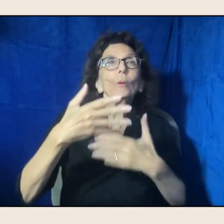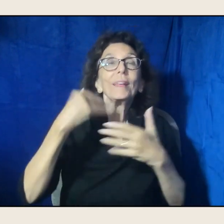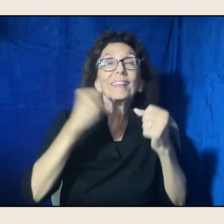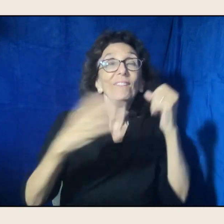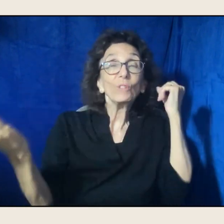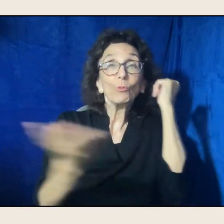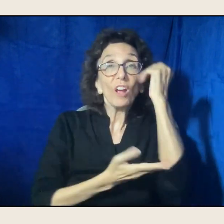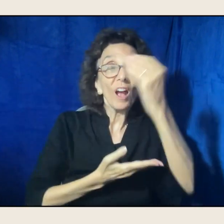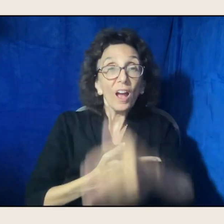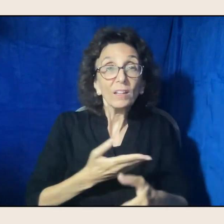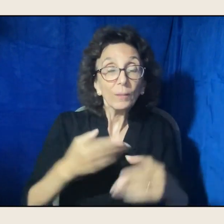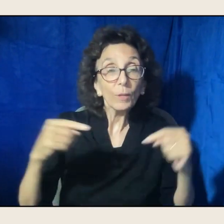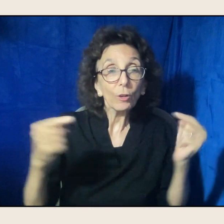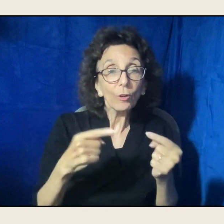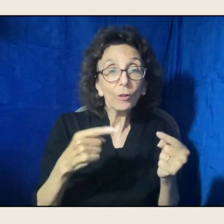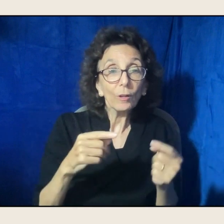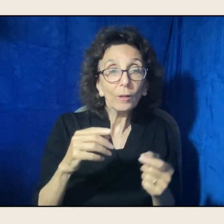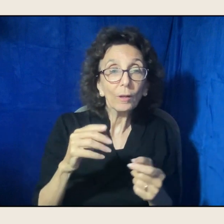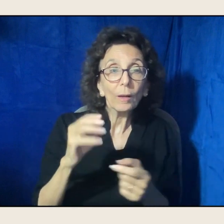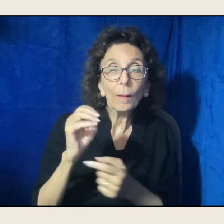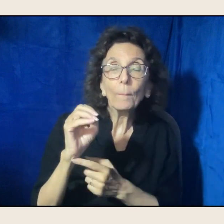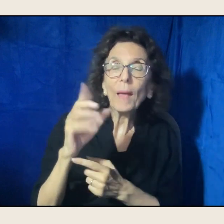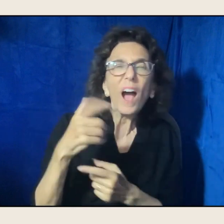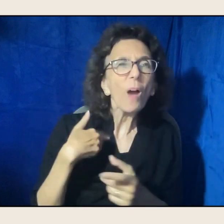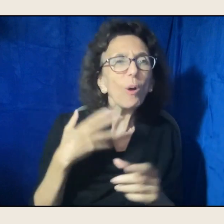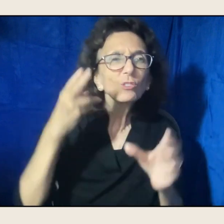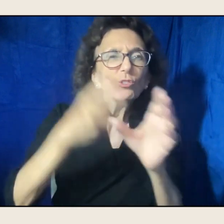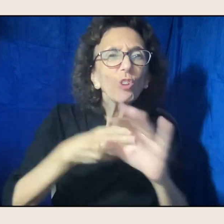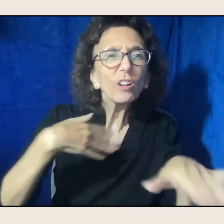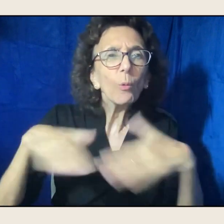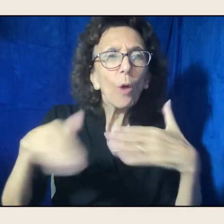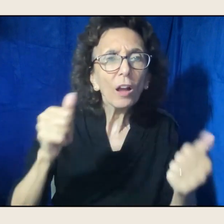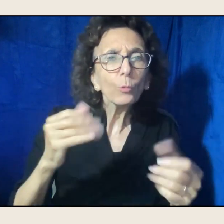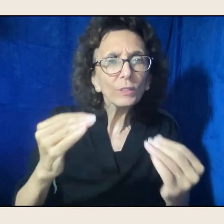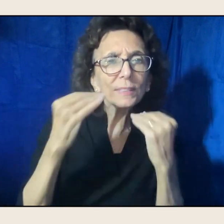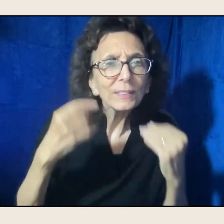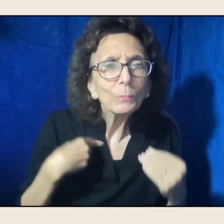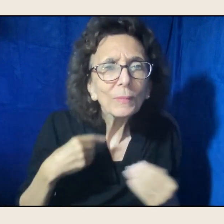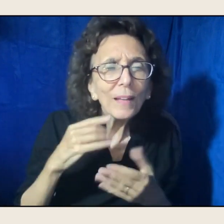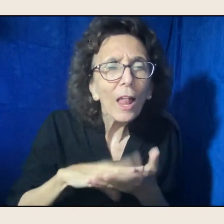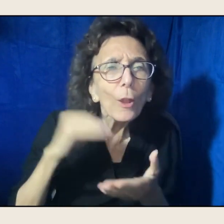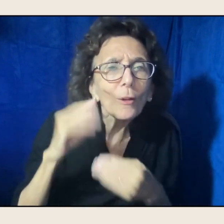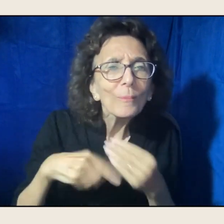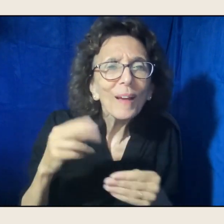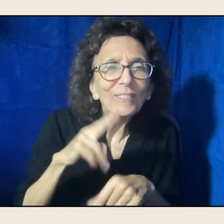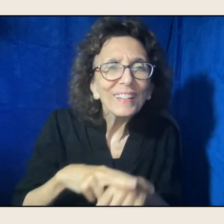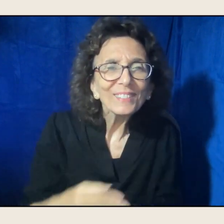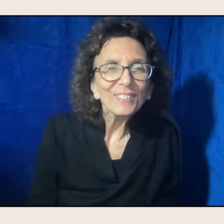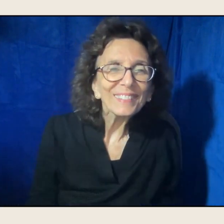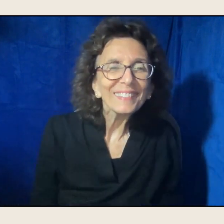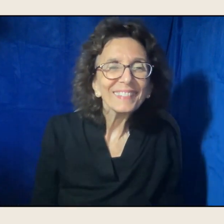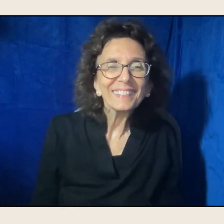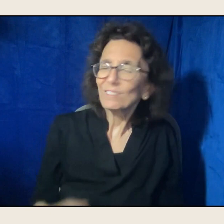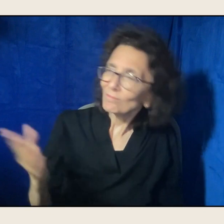I'd like to take that walk with you, Emily, and learn something about that nature. Let's do it.